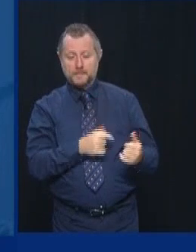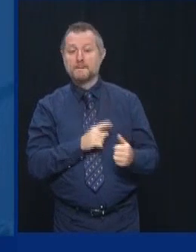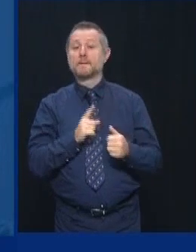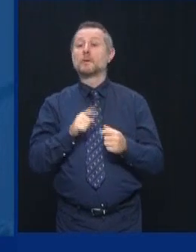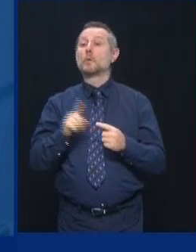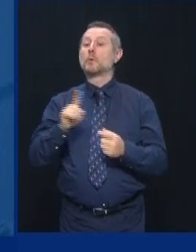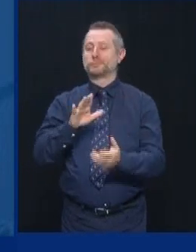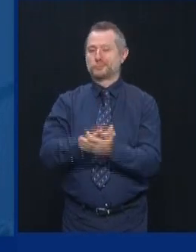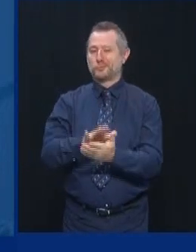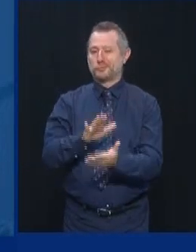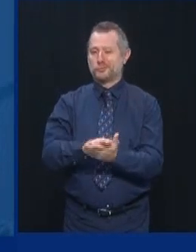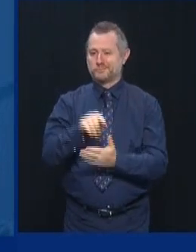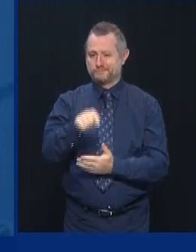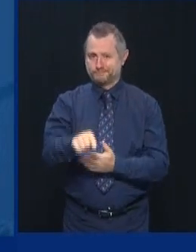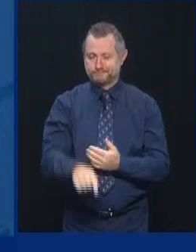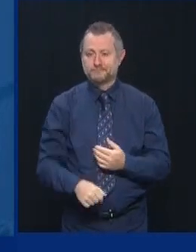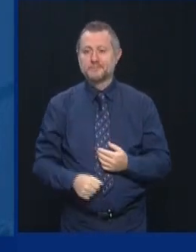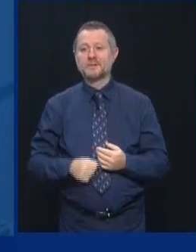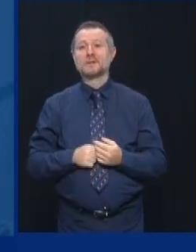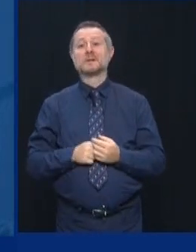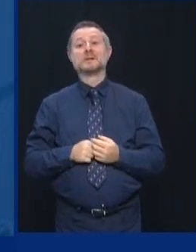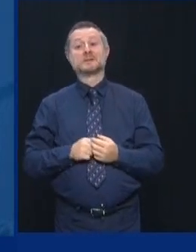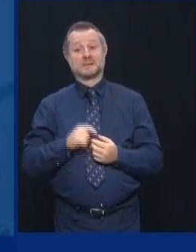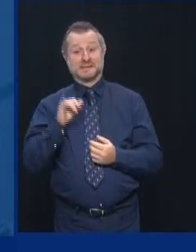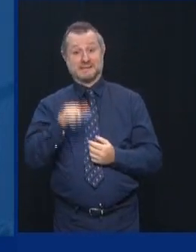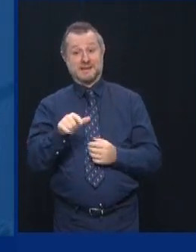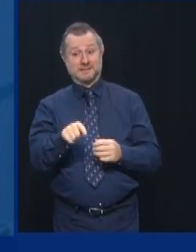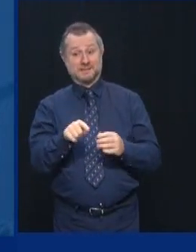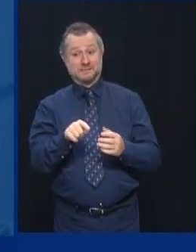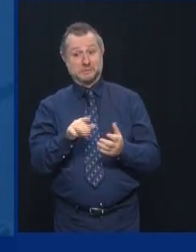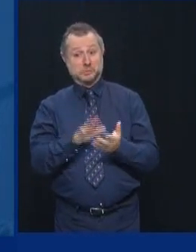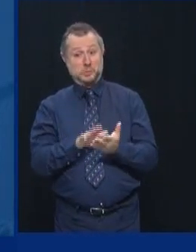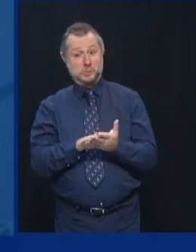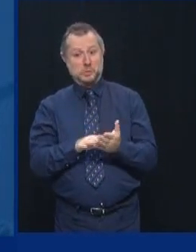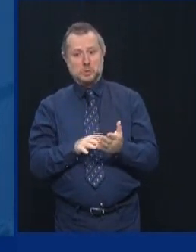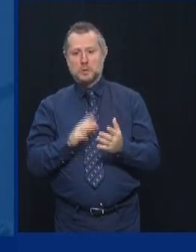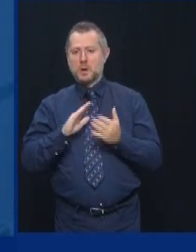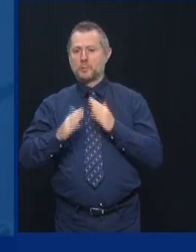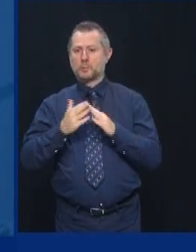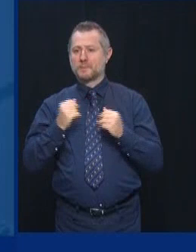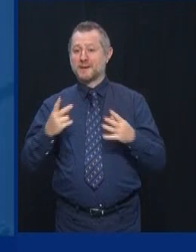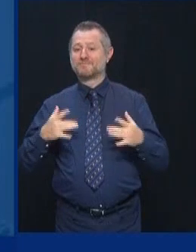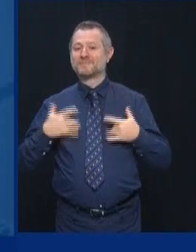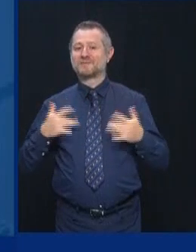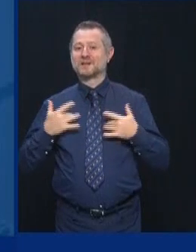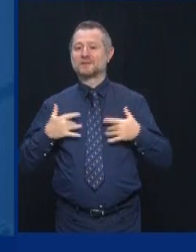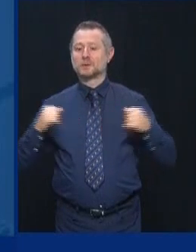WHERE DOES THE VIRUS MAINLY TRANSMIT? DR. ZUCKER WAS ON THE PHONE. WE ASKED HIM THAT QUESTION.